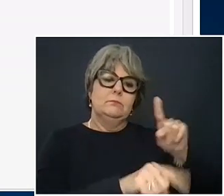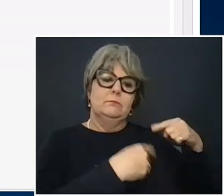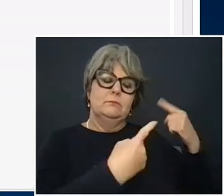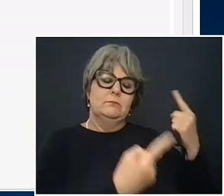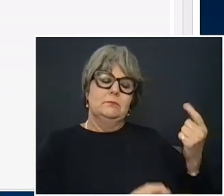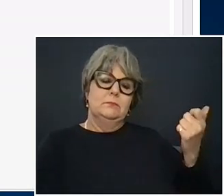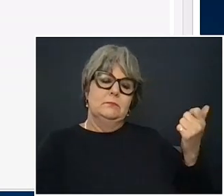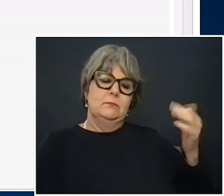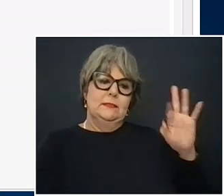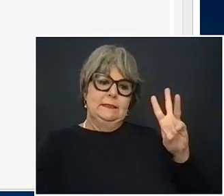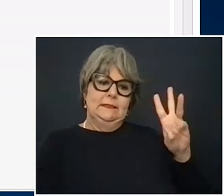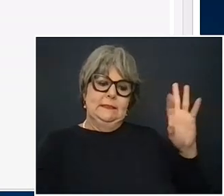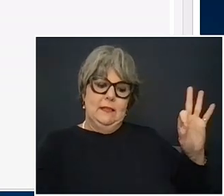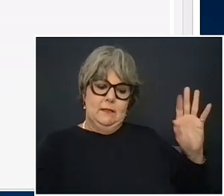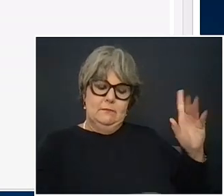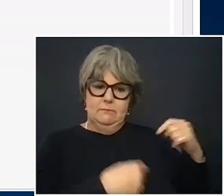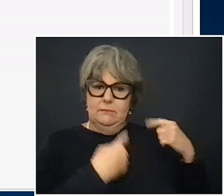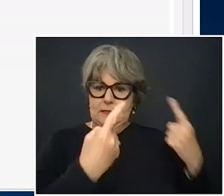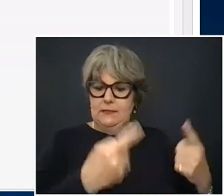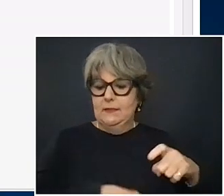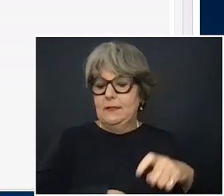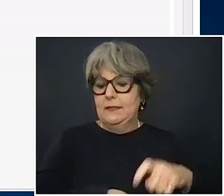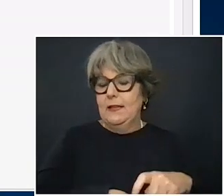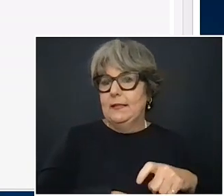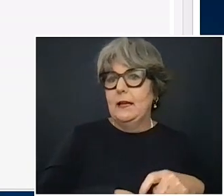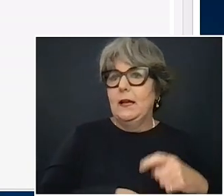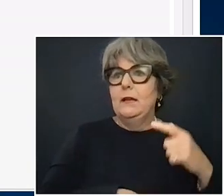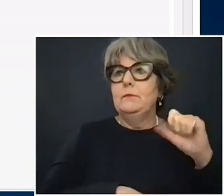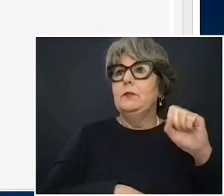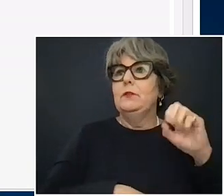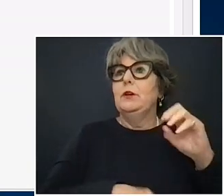since that time, again, so we wanted a little more information on why we thought-